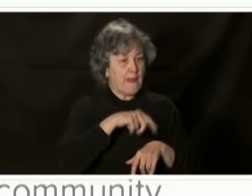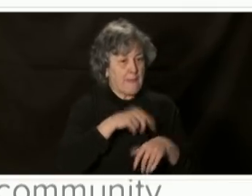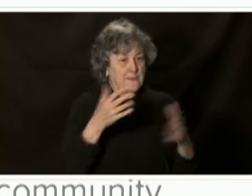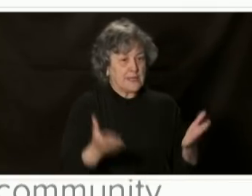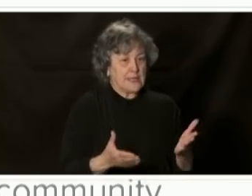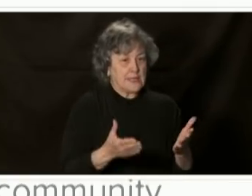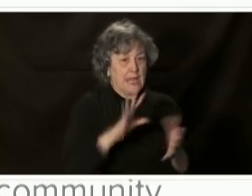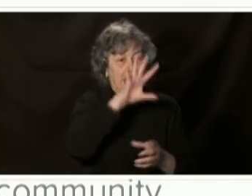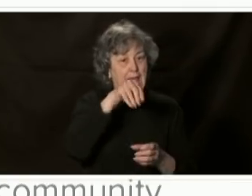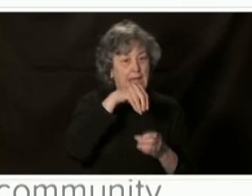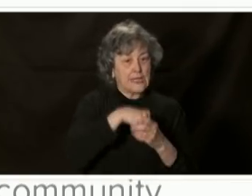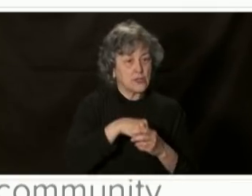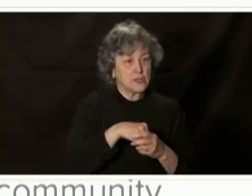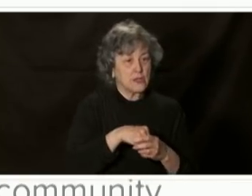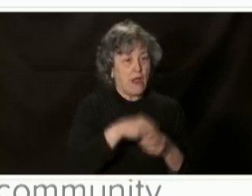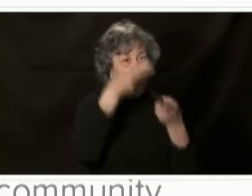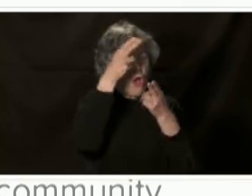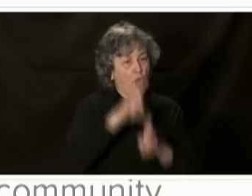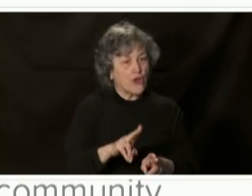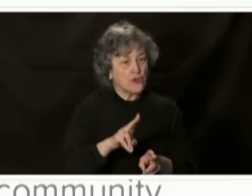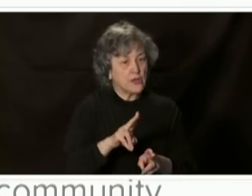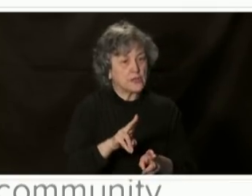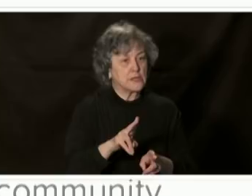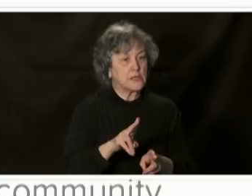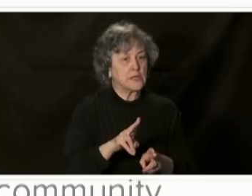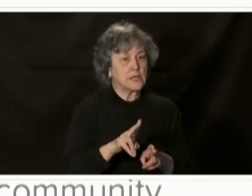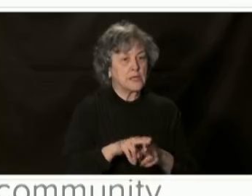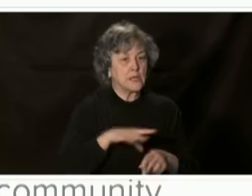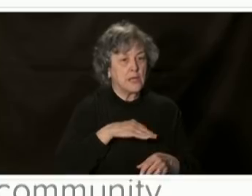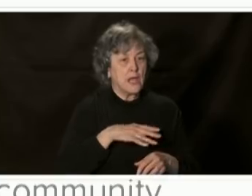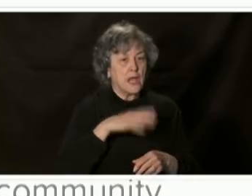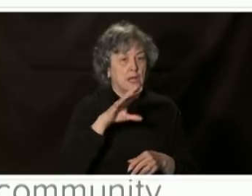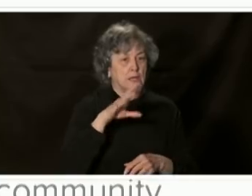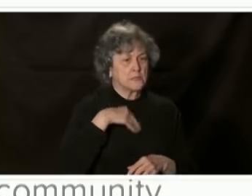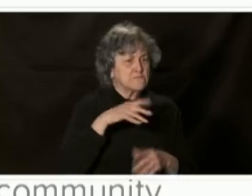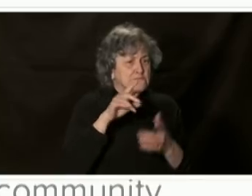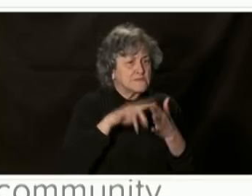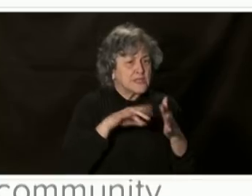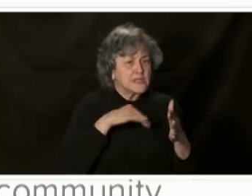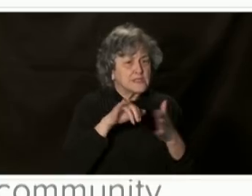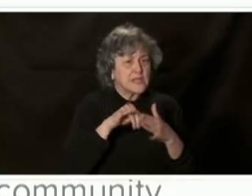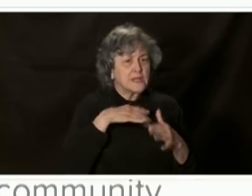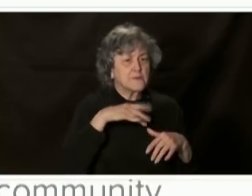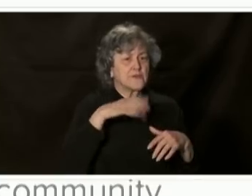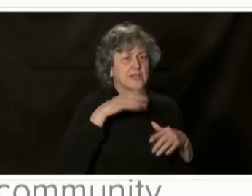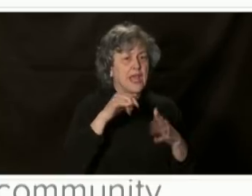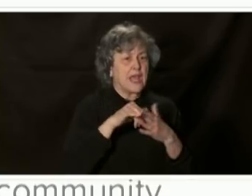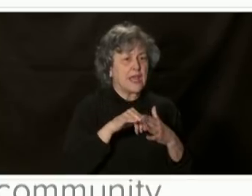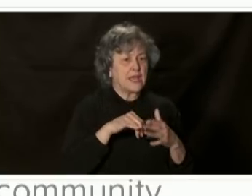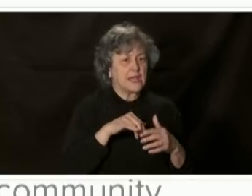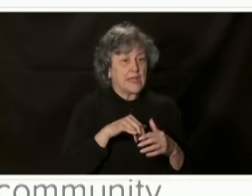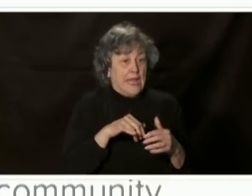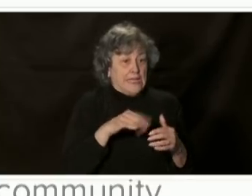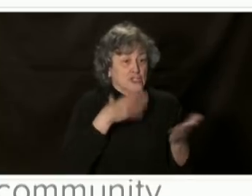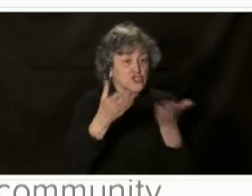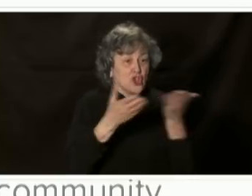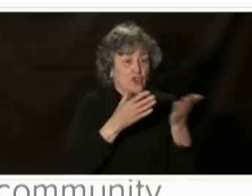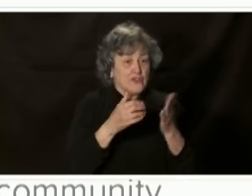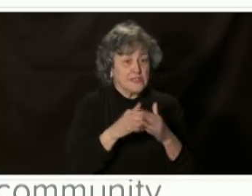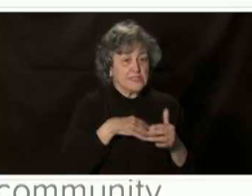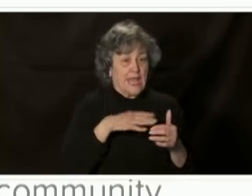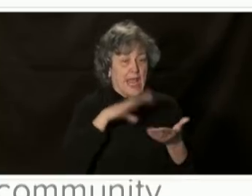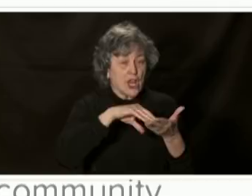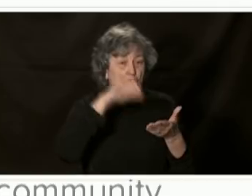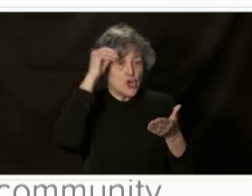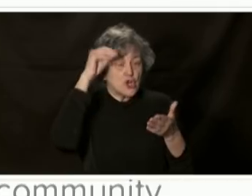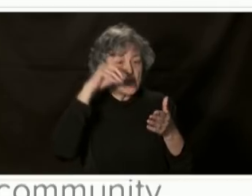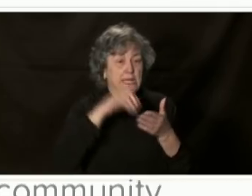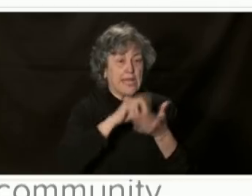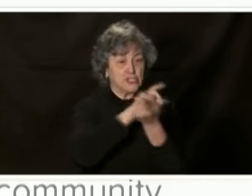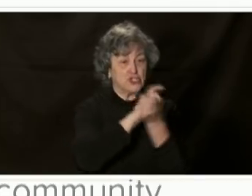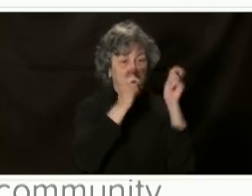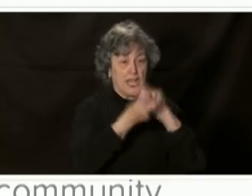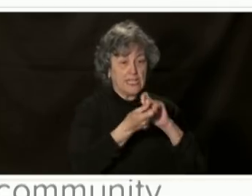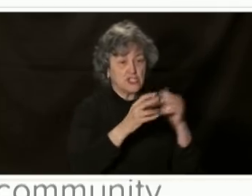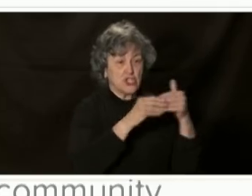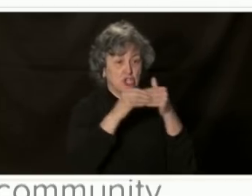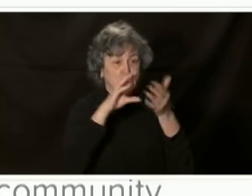HONOR, ACCOUNTABILITY, SERVICE, AND TRANSFORMING LEARNERS INTO LEADERS.